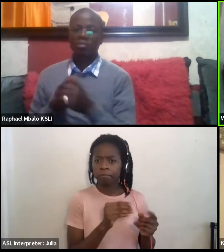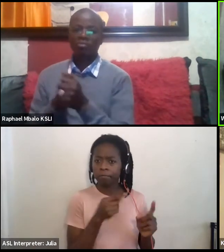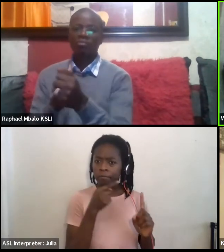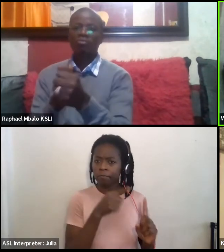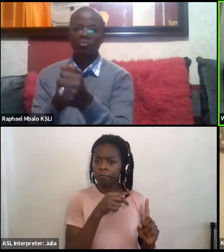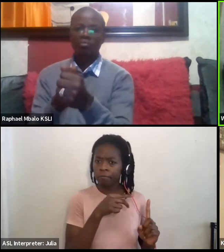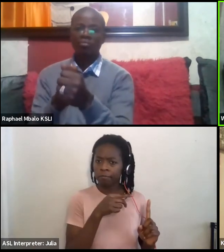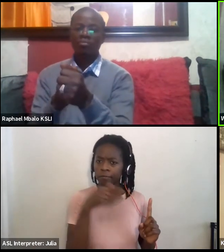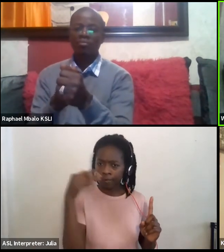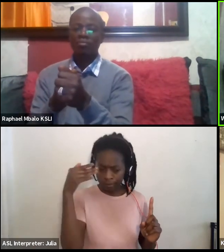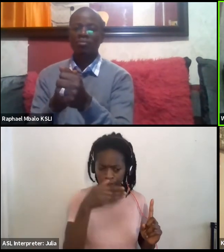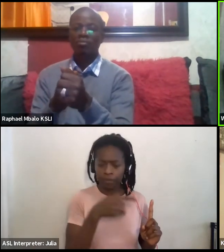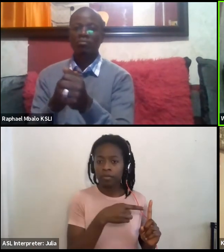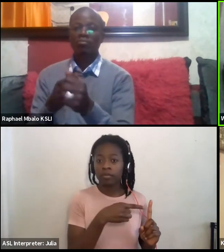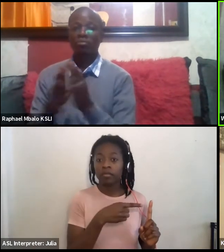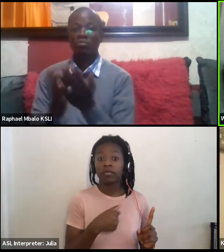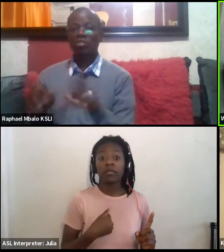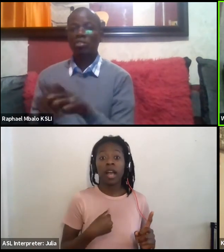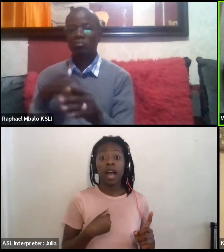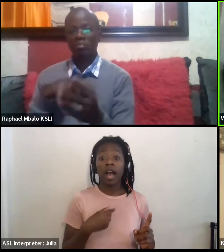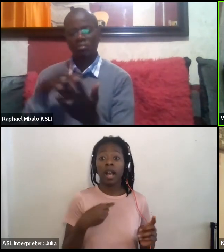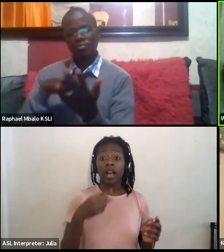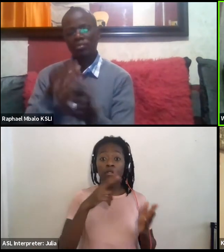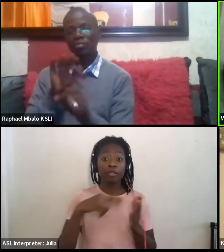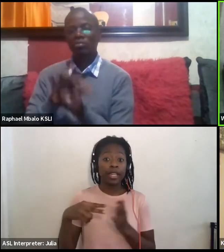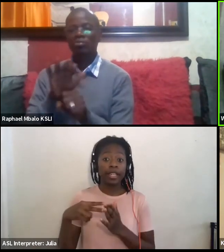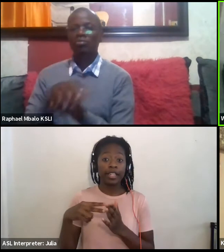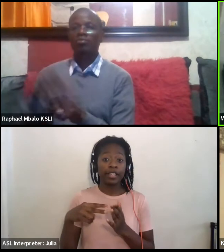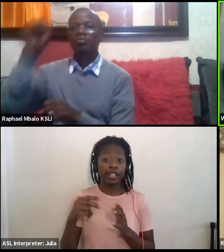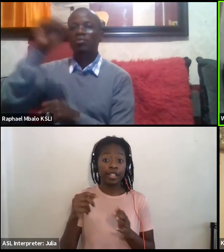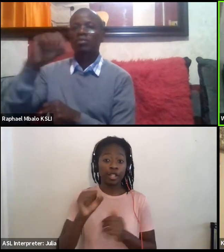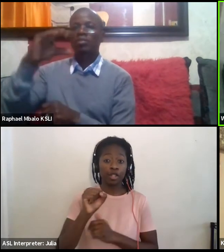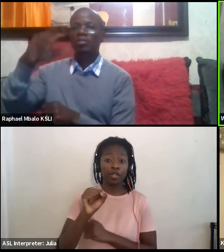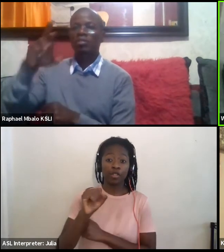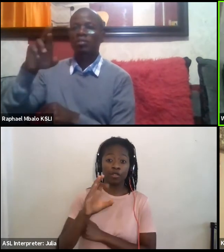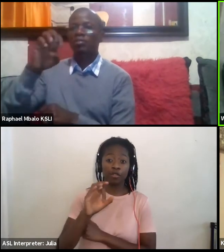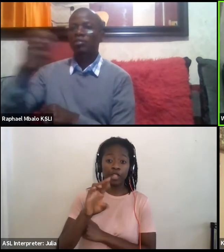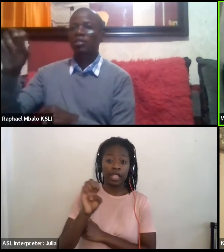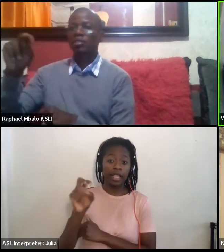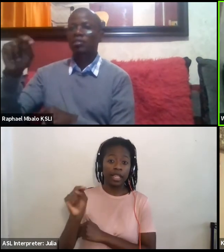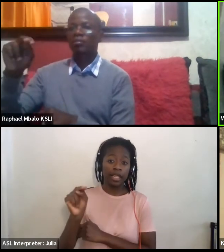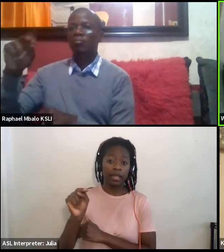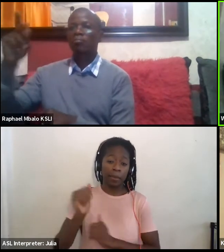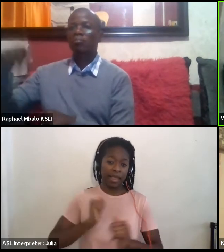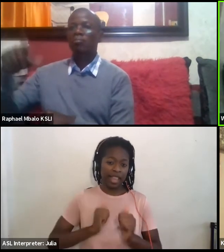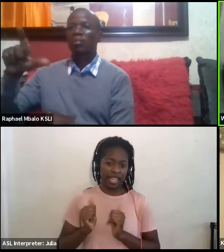I also read a lot of screenplays because it helps you... It's something I got from a certain director